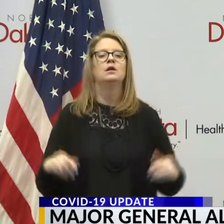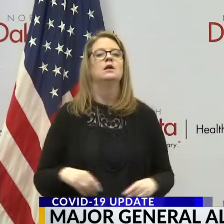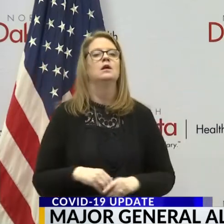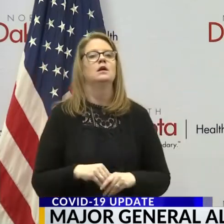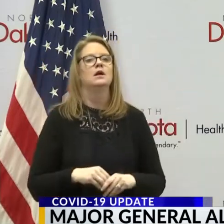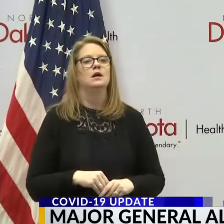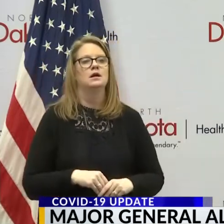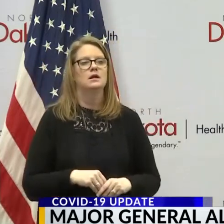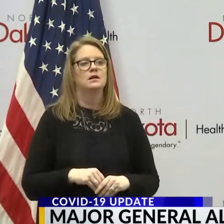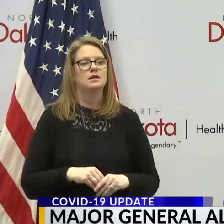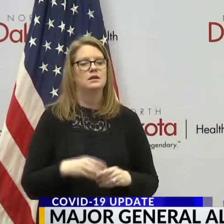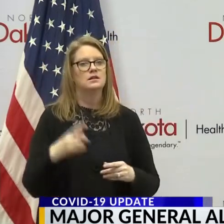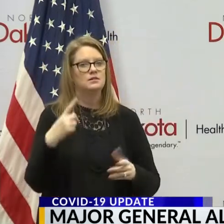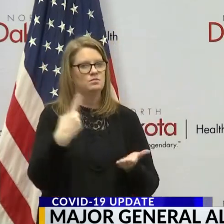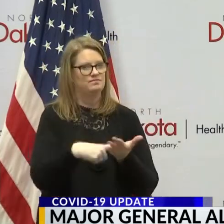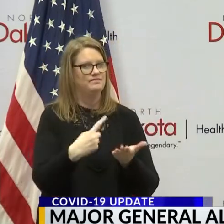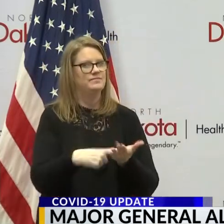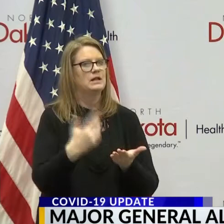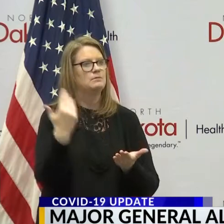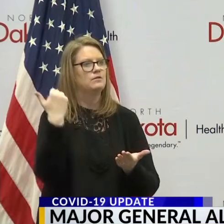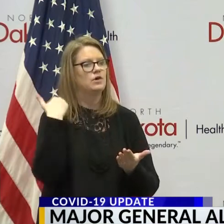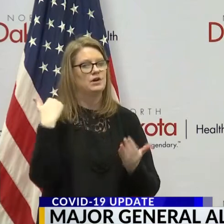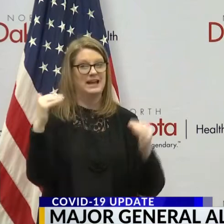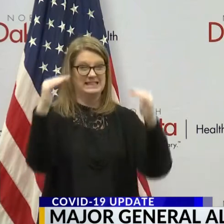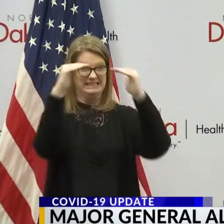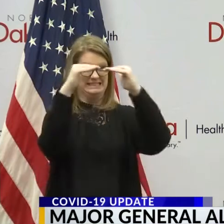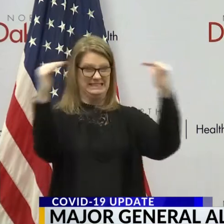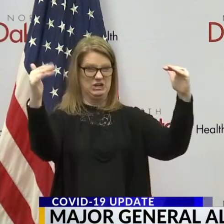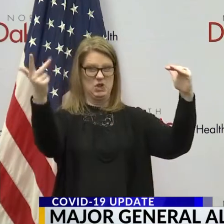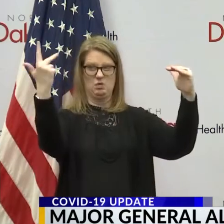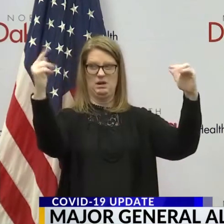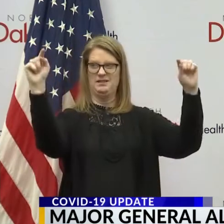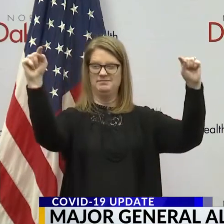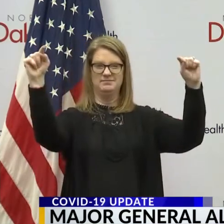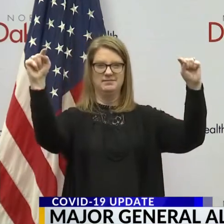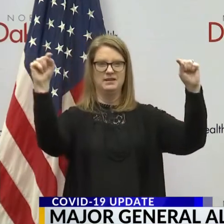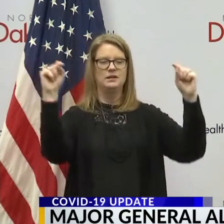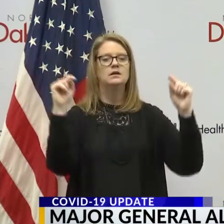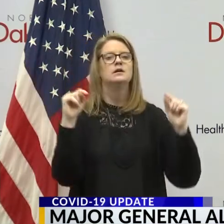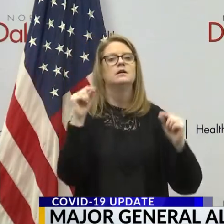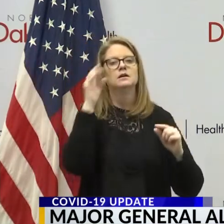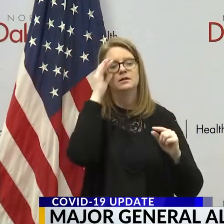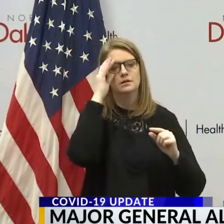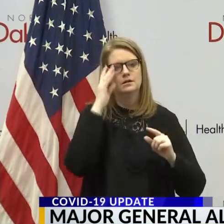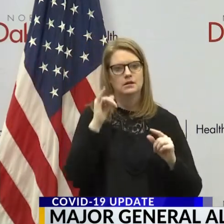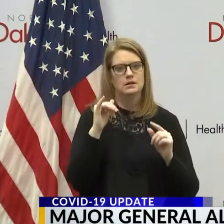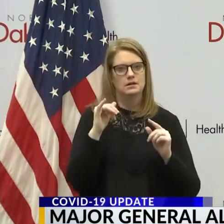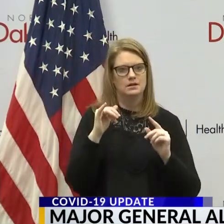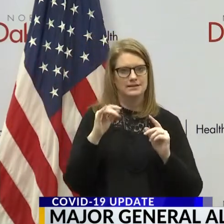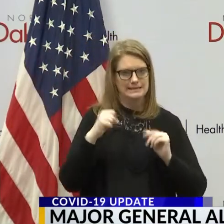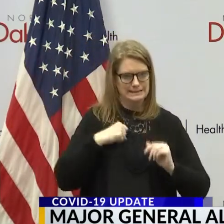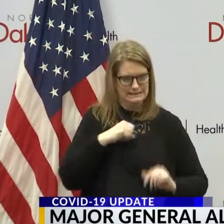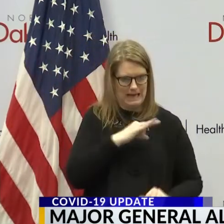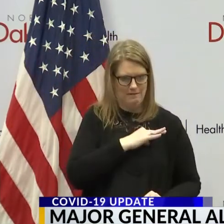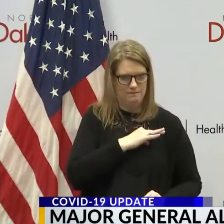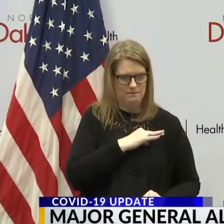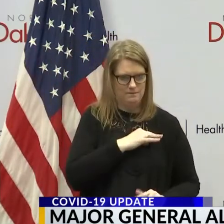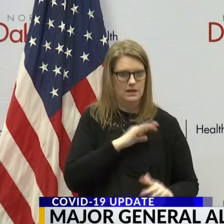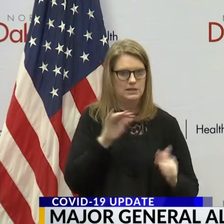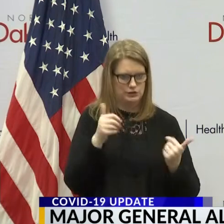NEED IN TIER 1 ESPECIALLY IF WE EVER HAVE TO GET TO TIER 3. THE OTHER THING I WOULD JUST LIKE TO, IT'S BEEN BROUGHT UP BEFORE